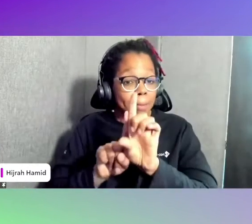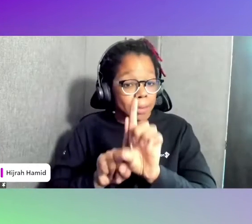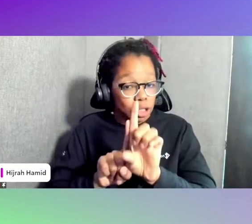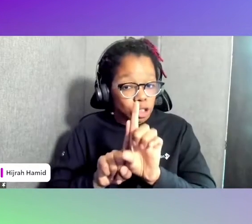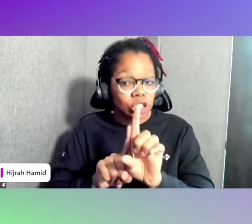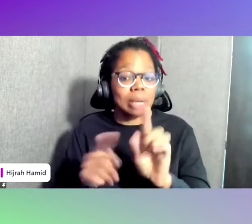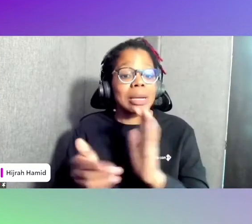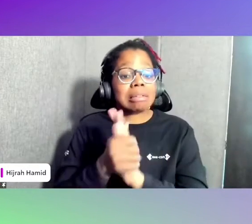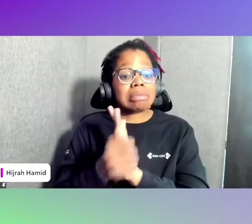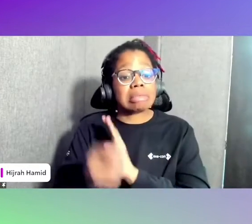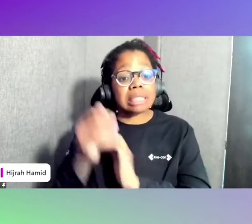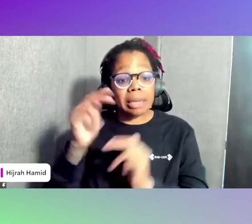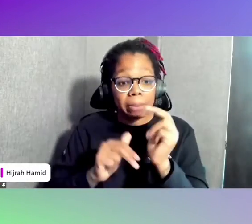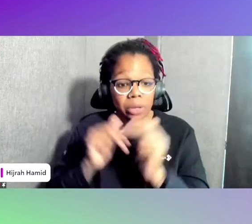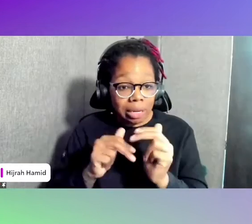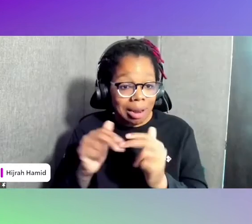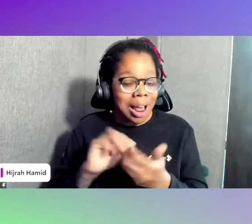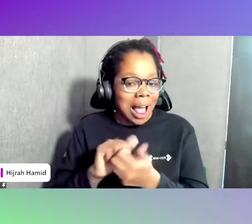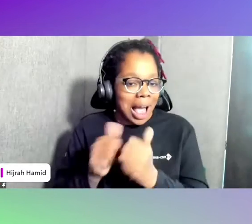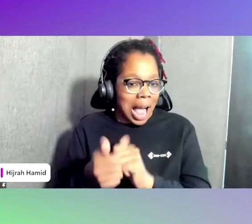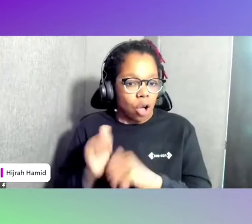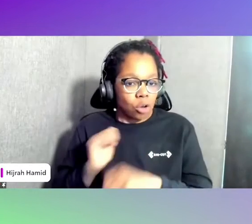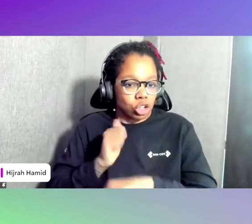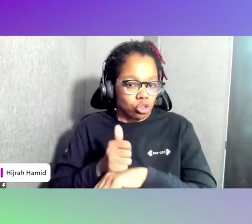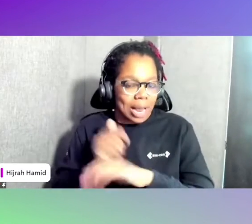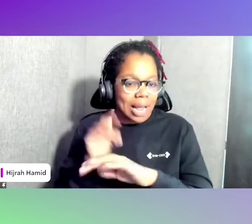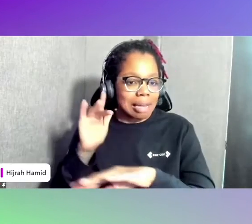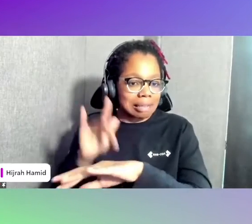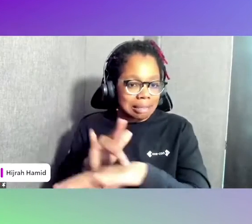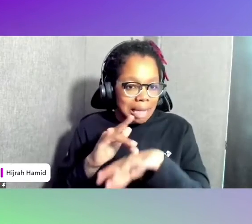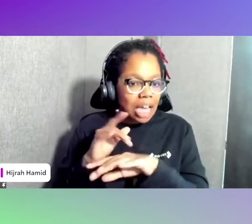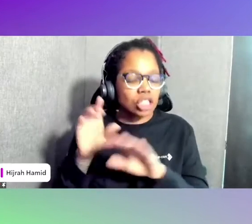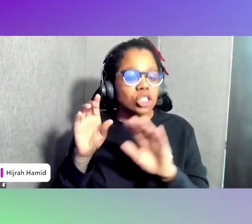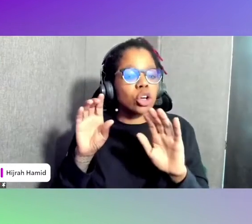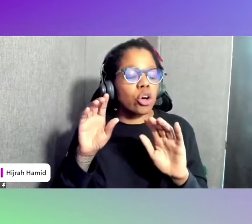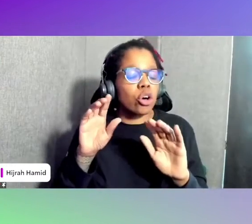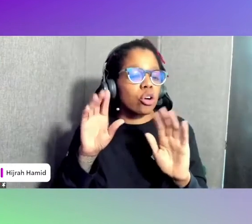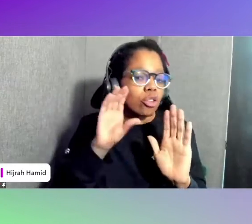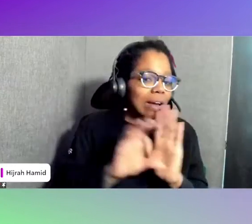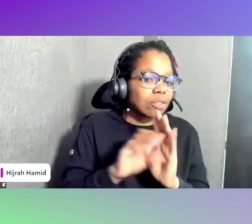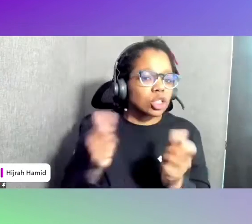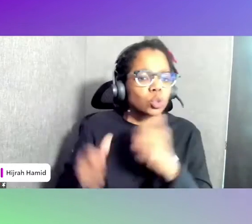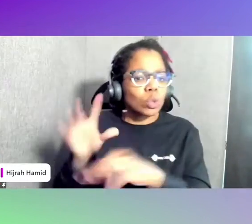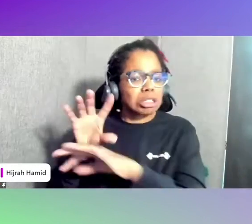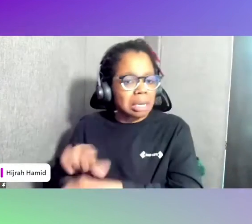production to make tactile graphics with a community and skill